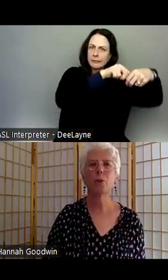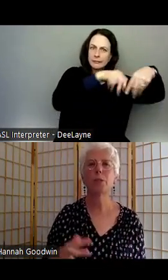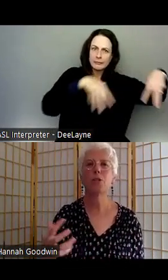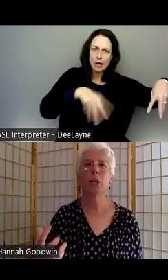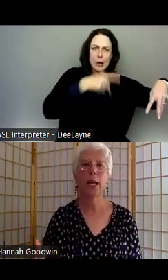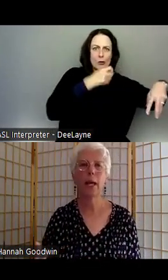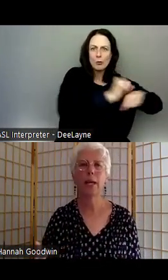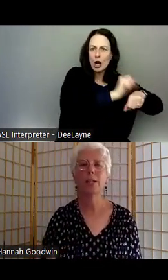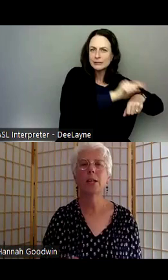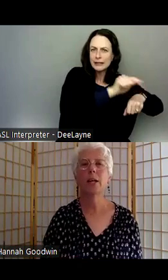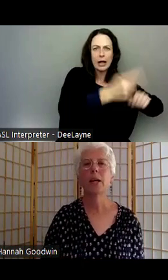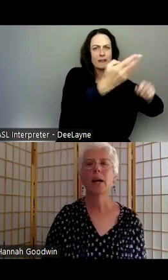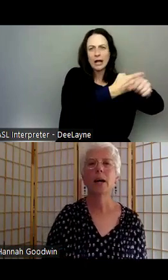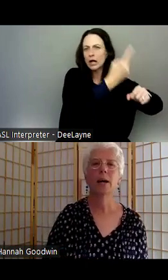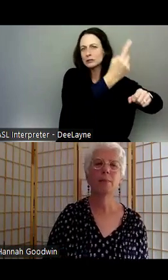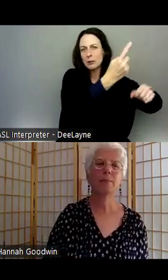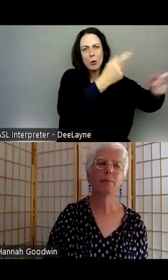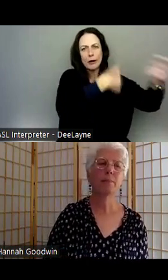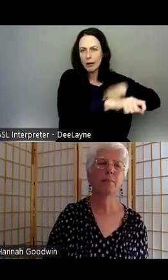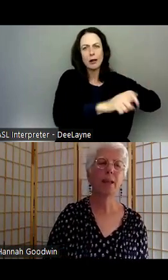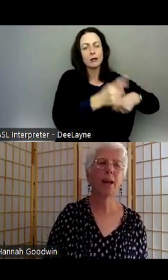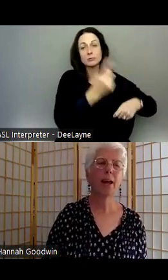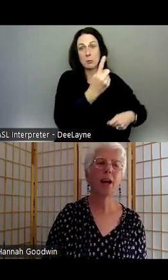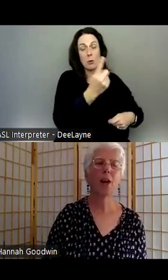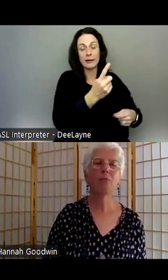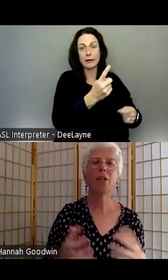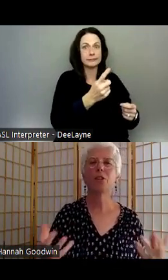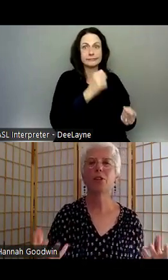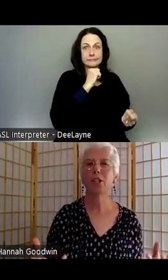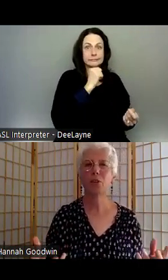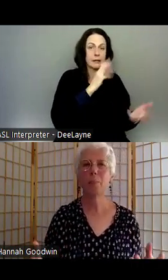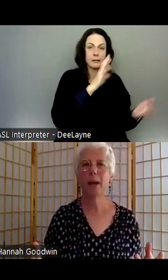or a position gained, a funder can drop out.